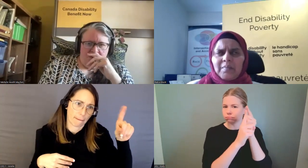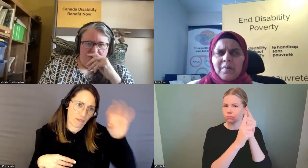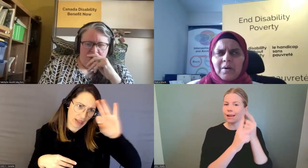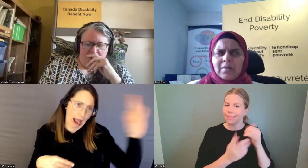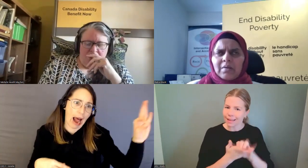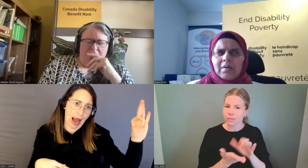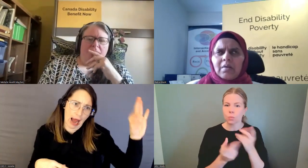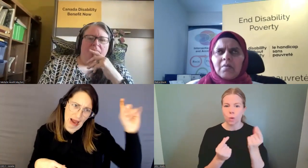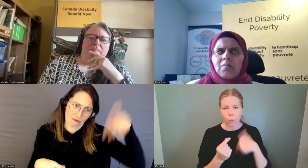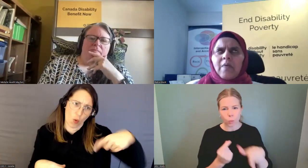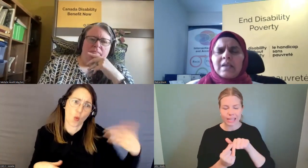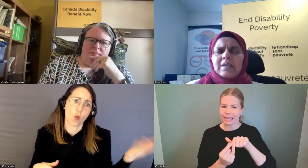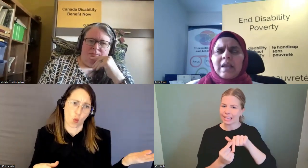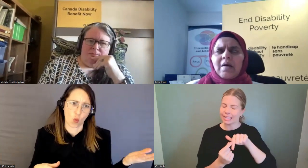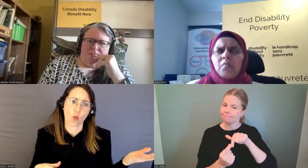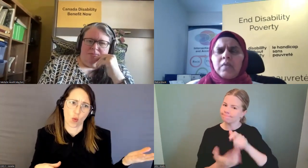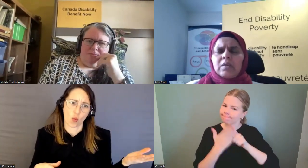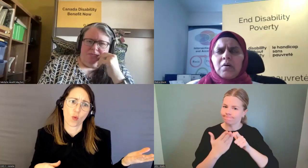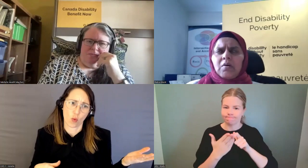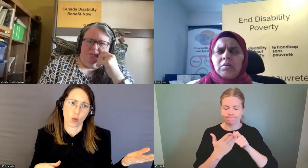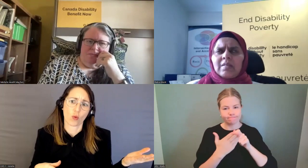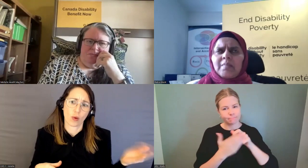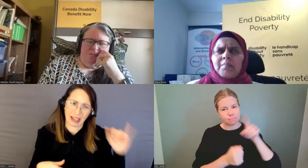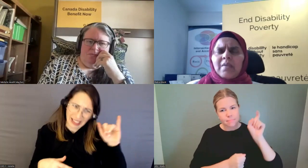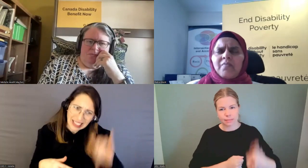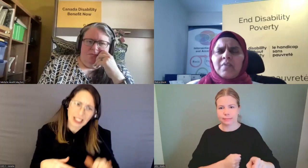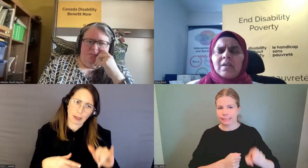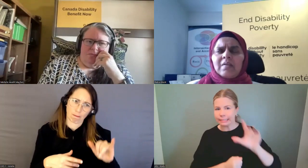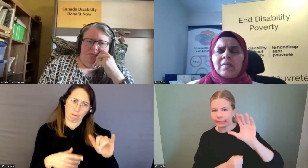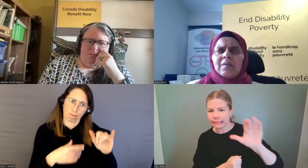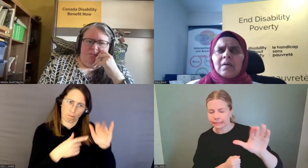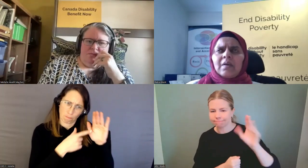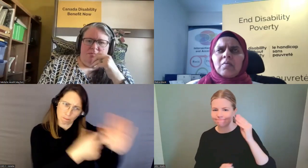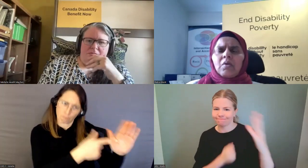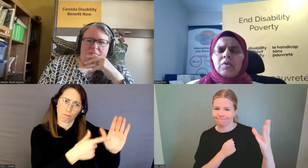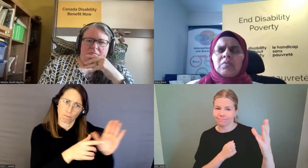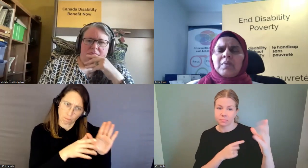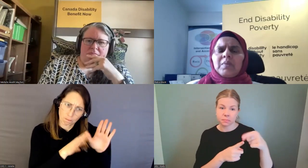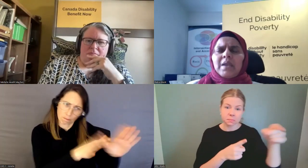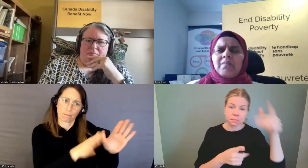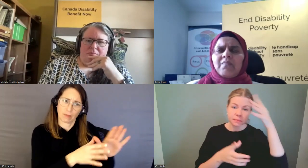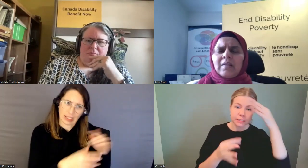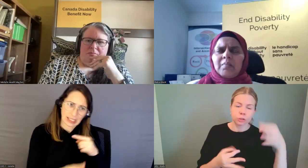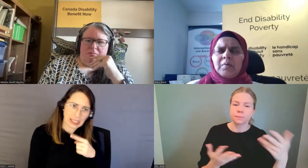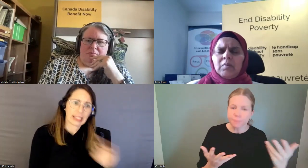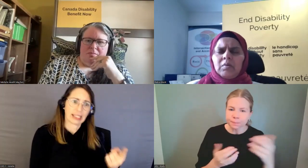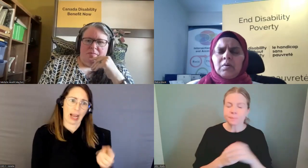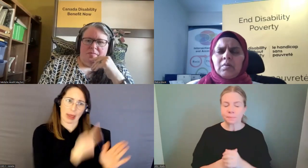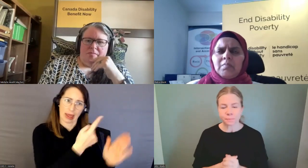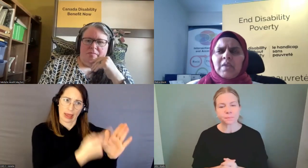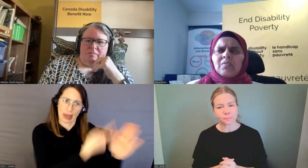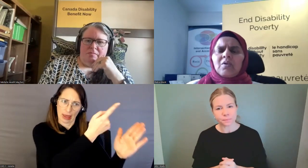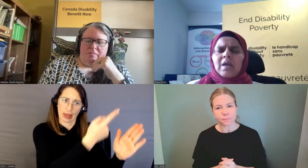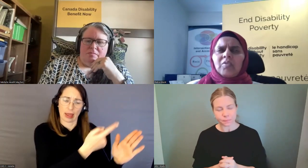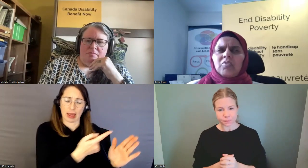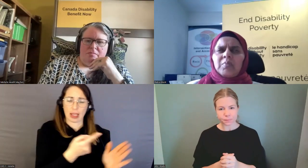RIGHT NOW WE KNOW THAT THE BENEFIT IS GOING TO BE MADE AVAILABLE BASED ON ELIGIBILITY